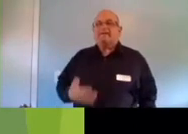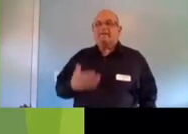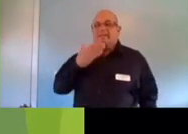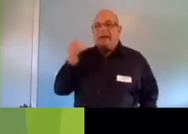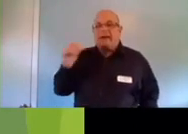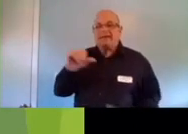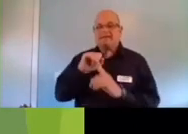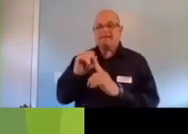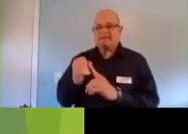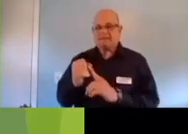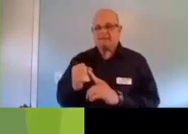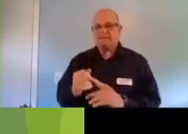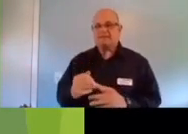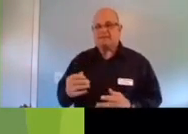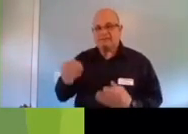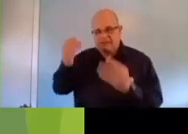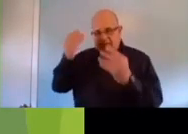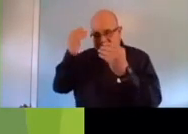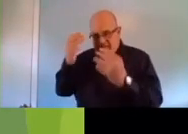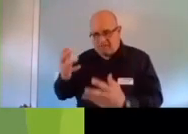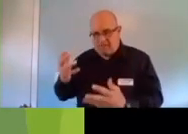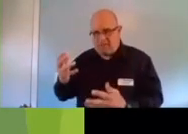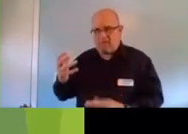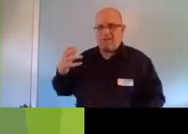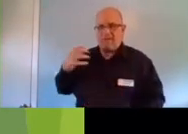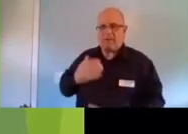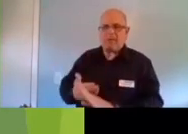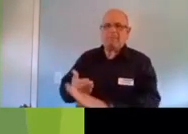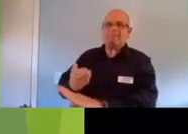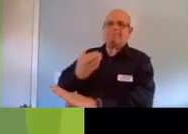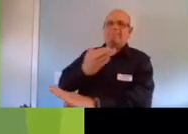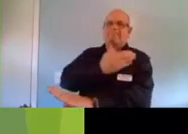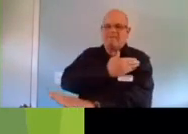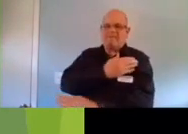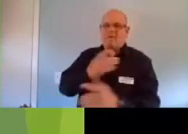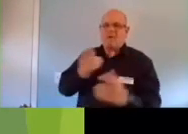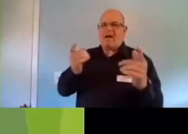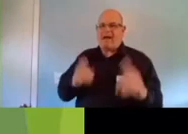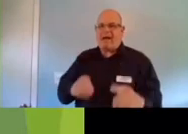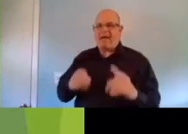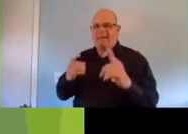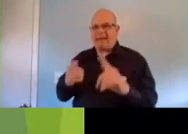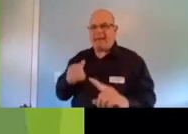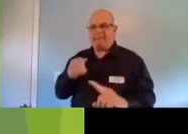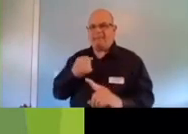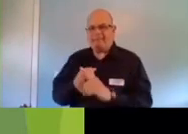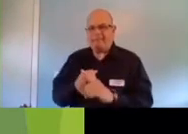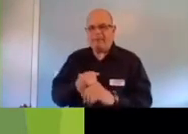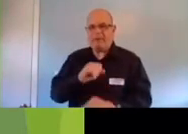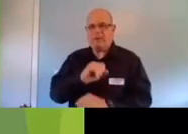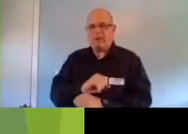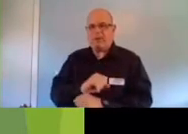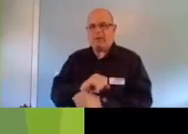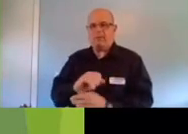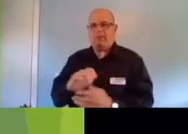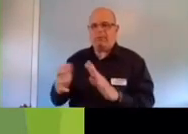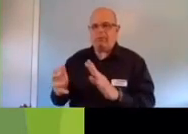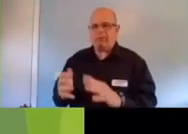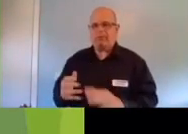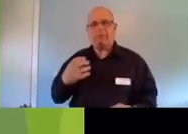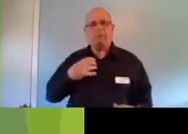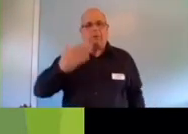that you let the employer know before it starts affecting your work so that the employer can